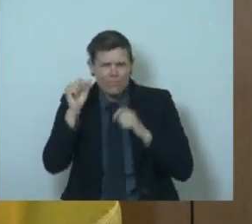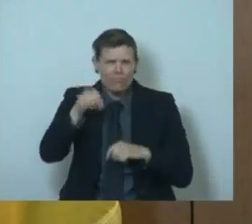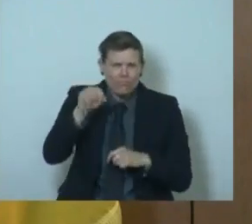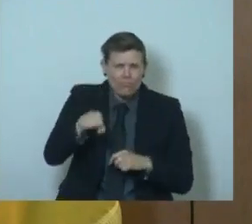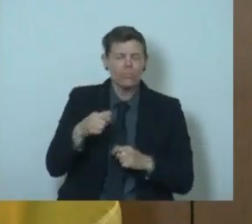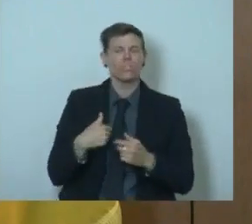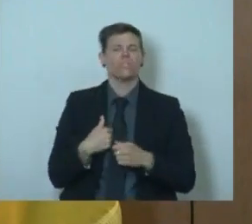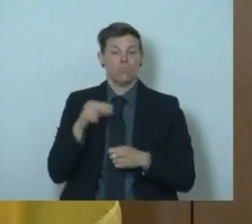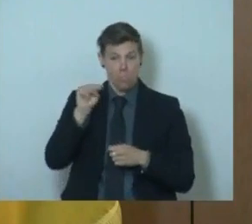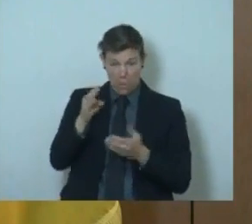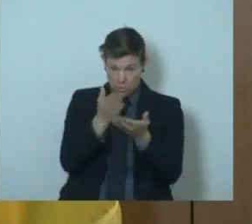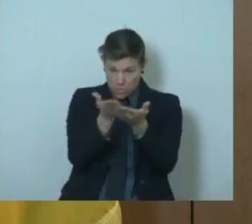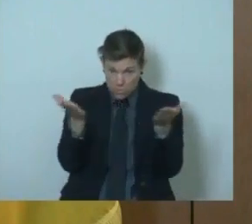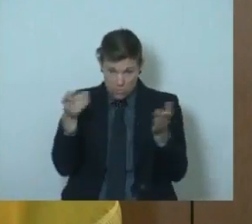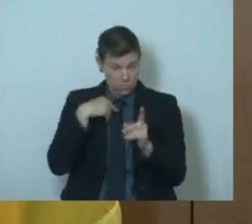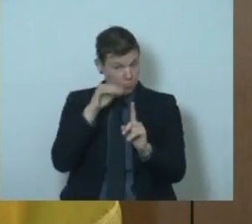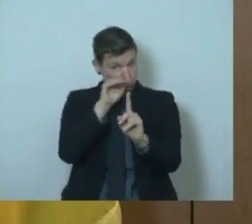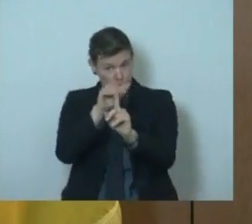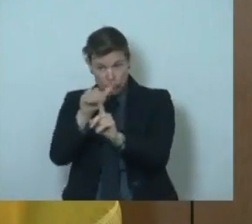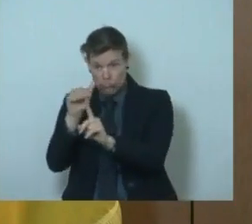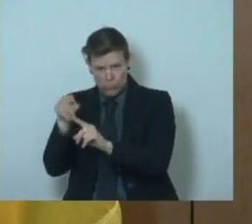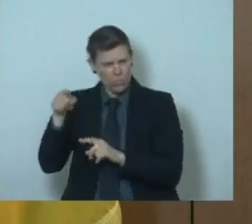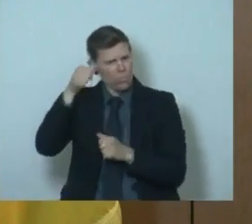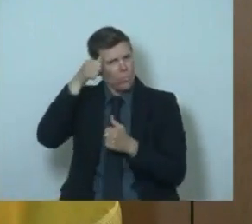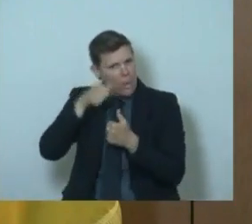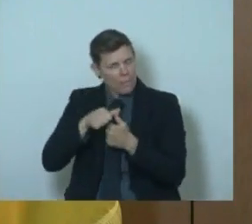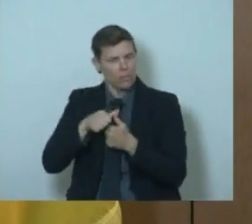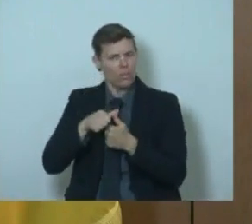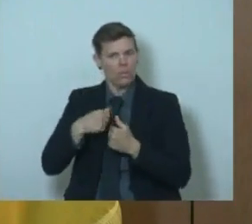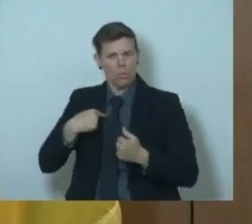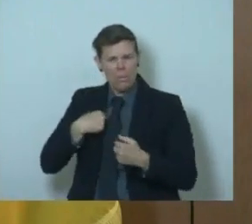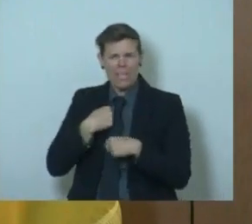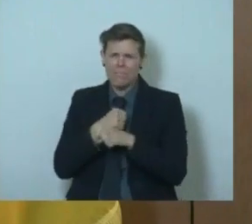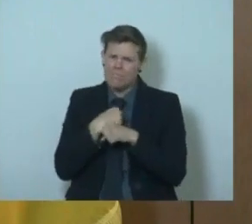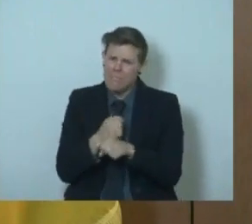IT IS WONDERFUL. I NEED THEM AND WEAR THEM.